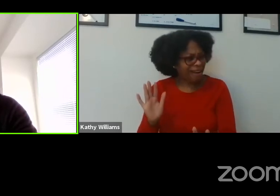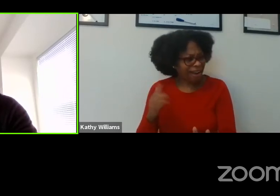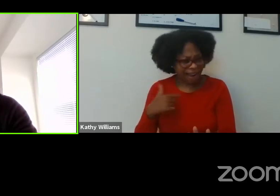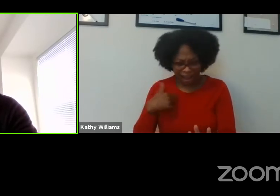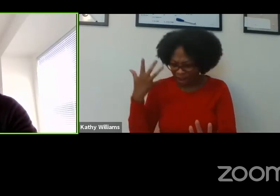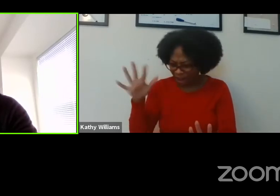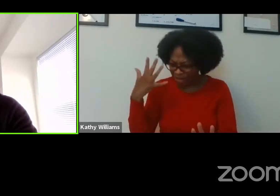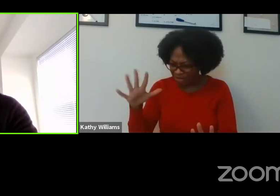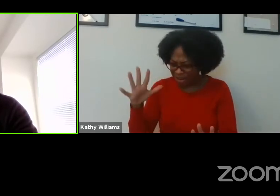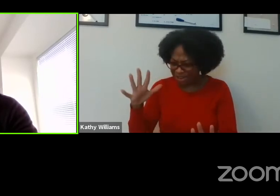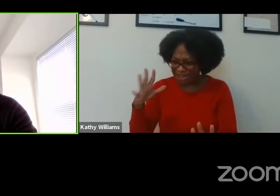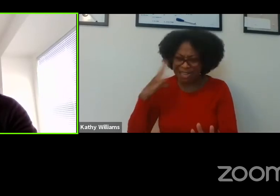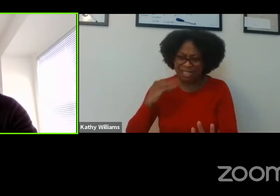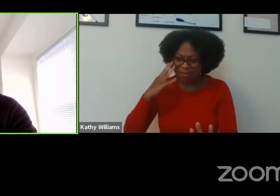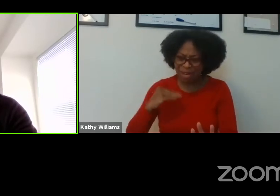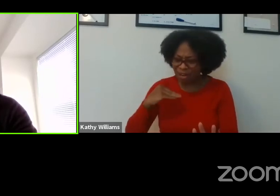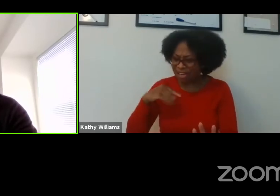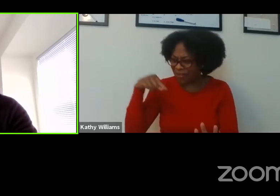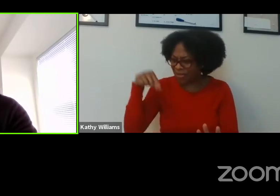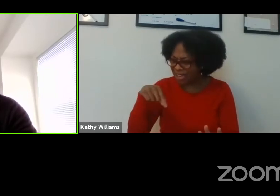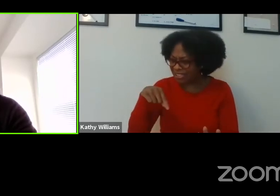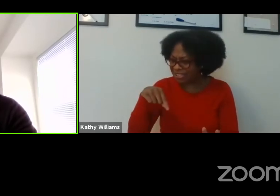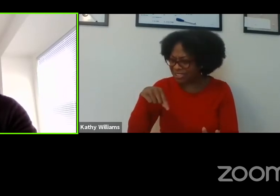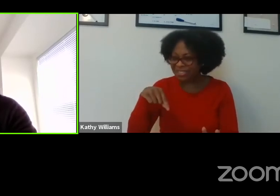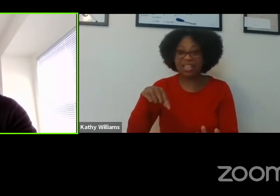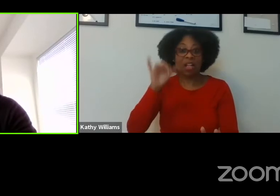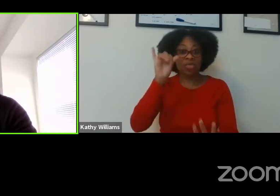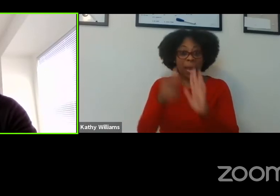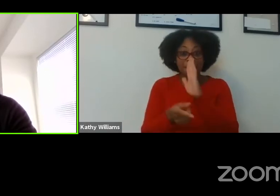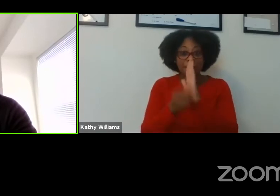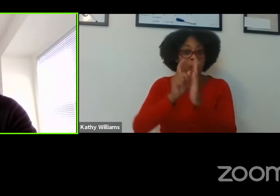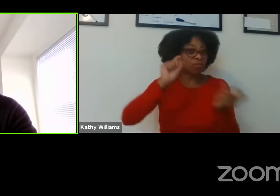through this. This changed my life, completely changed everything.